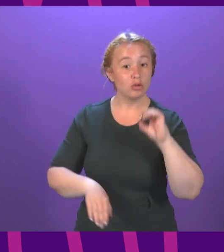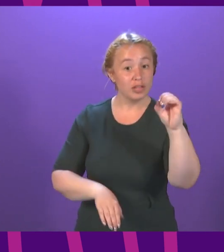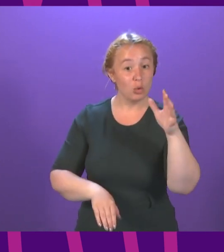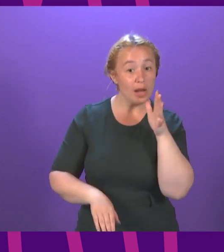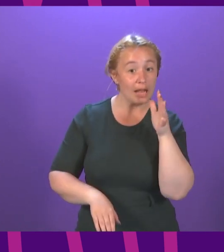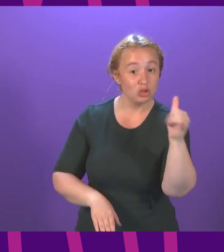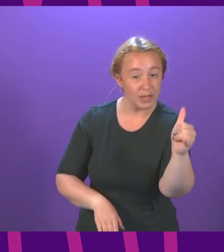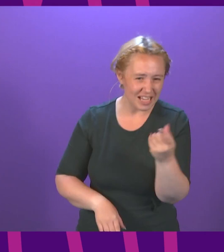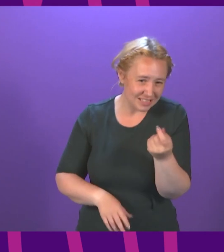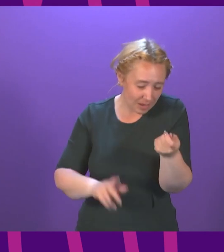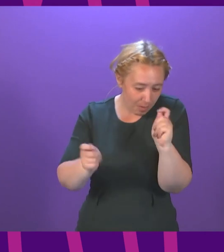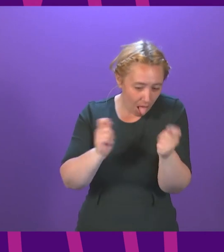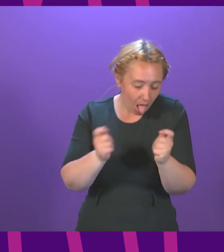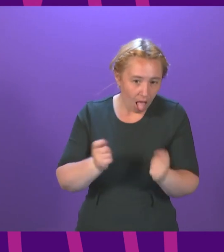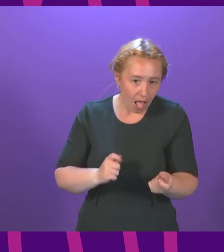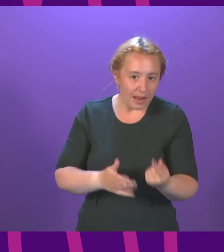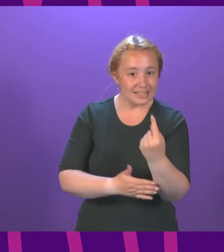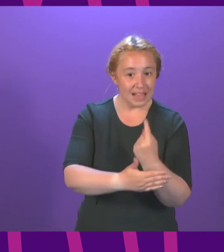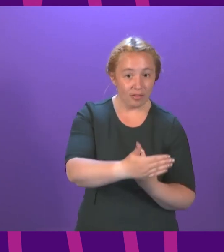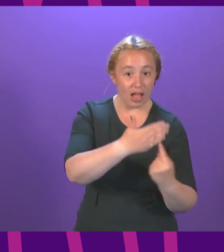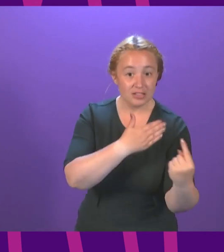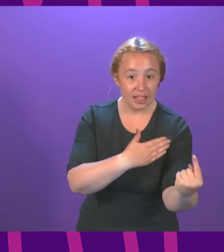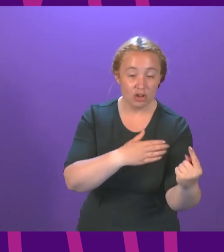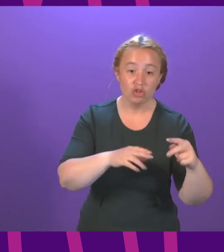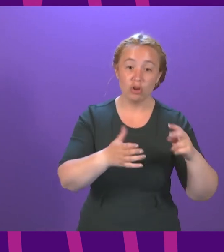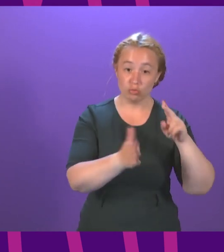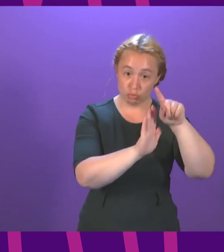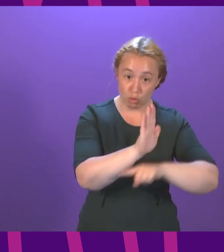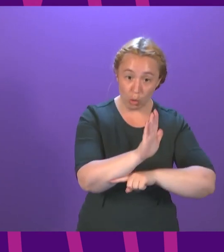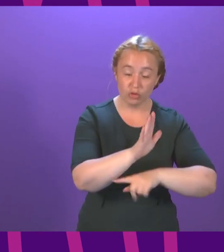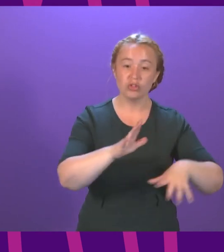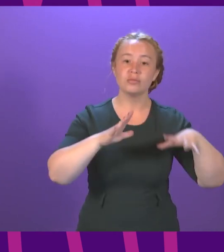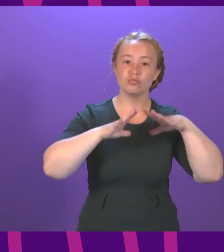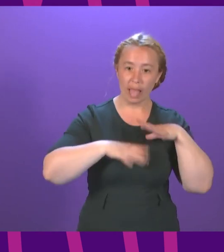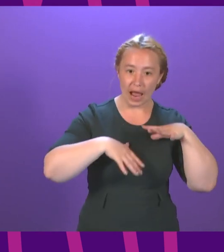and that self-isolation rules for people who are travelling will be relaxed. However,